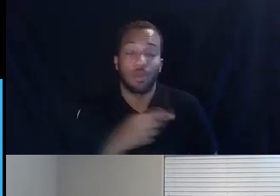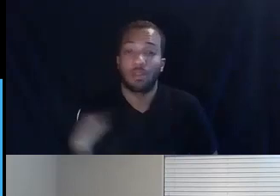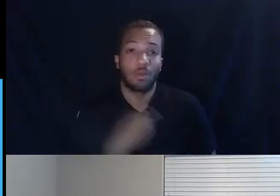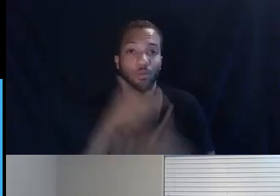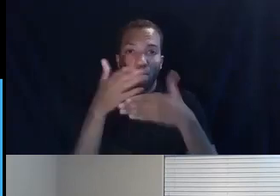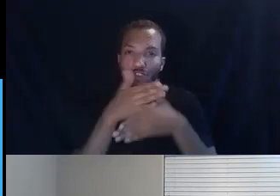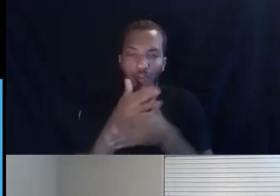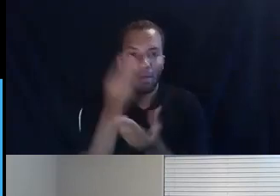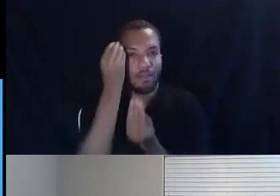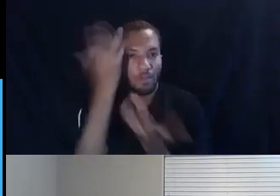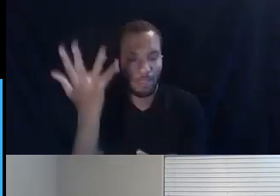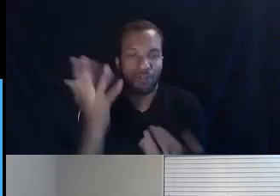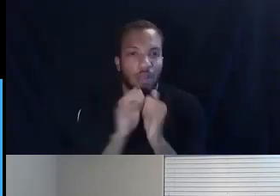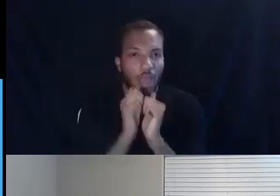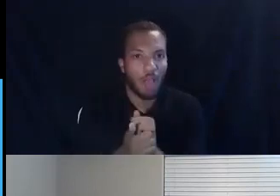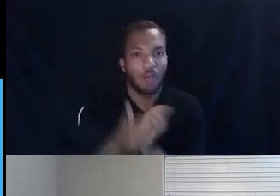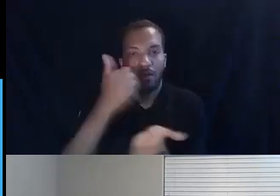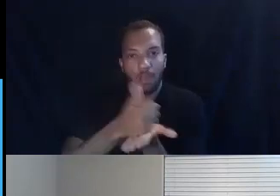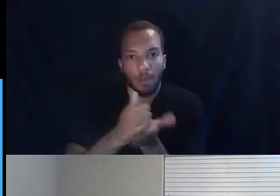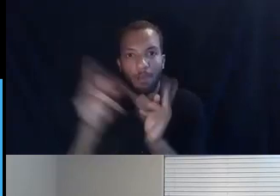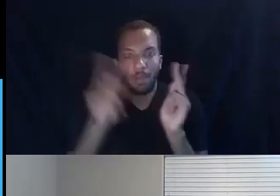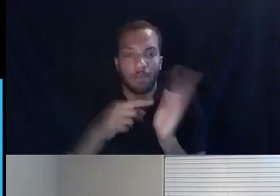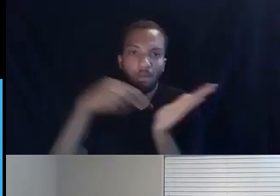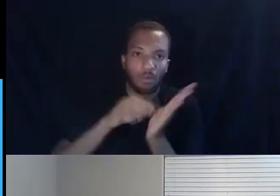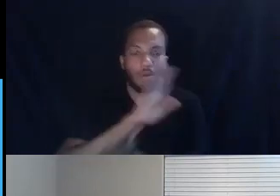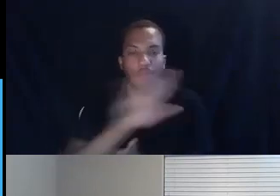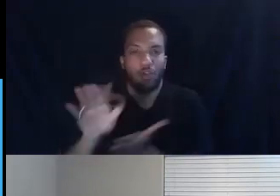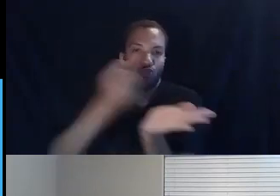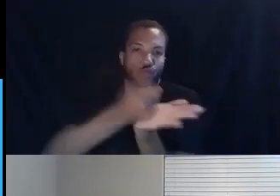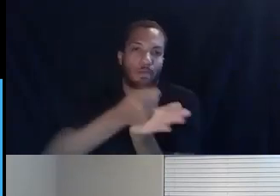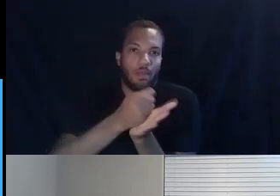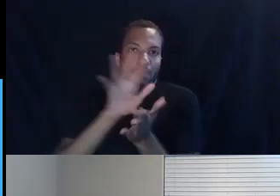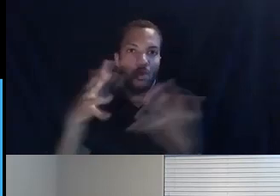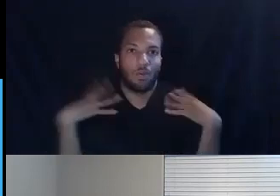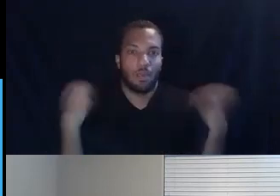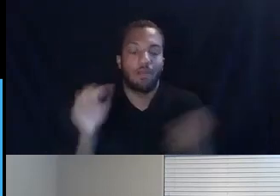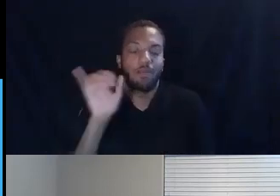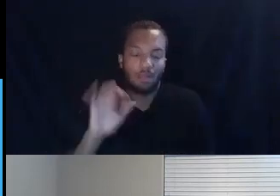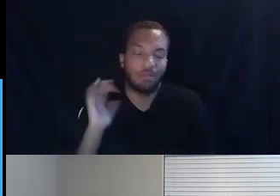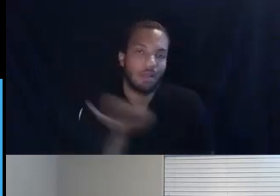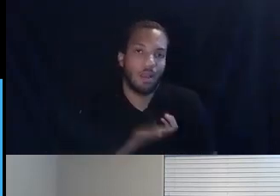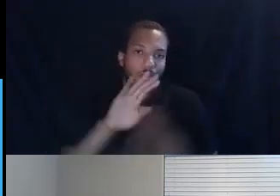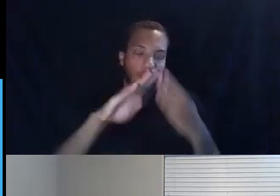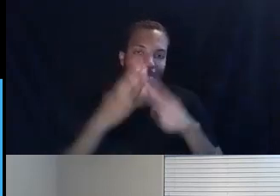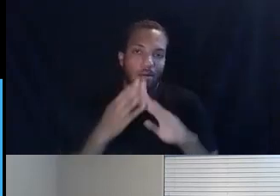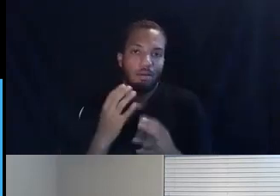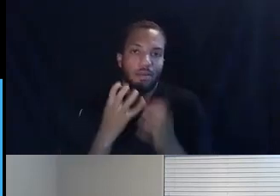as we kinda lead into the purpose and goals is, our community benefit portfolio is often thought about